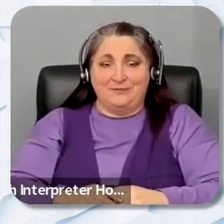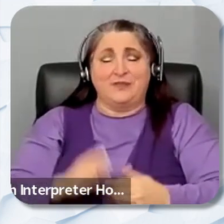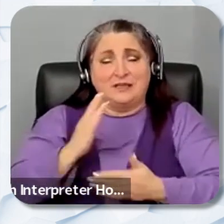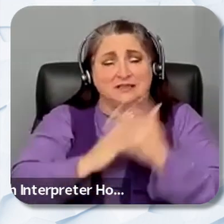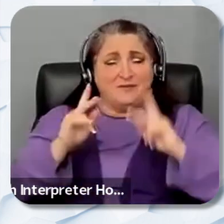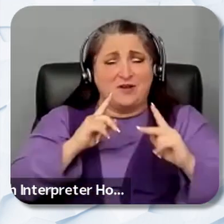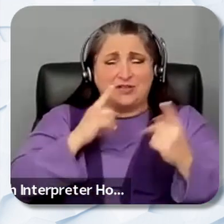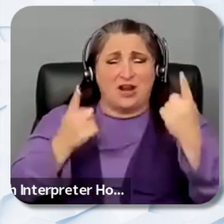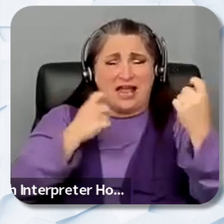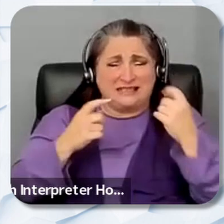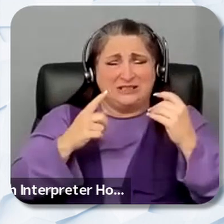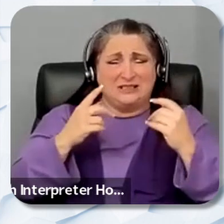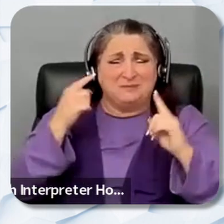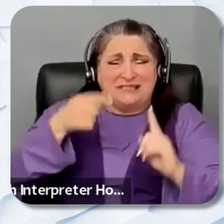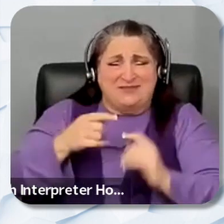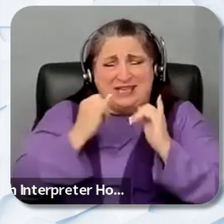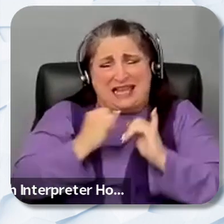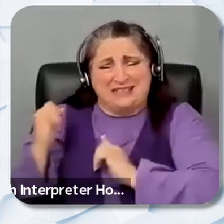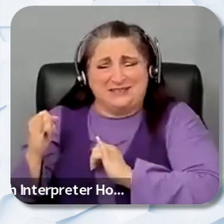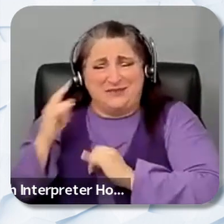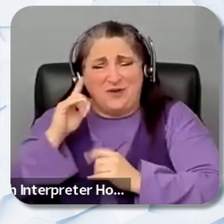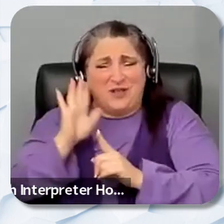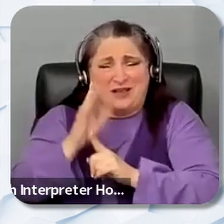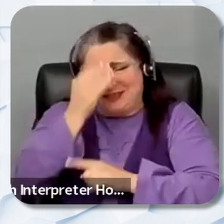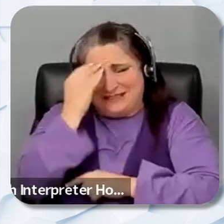some really individualized questions about their data. You know we can't answer like